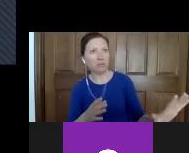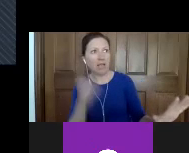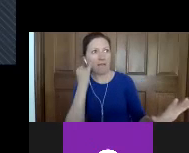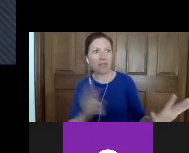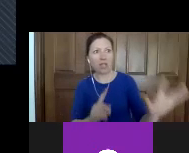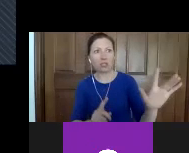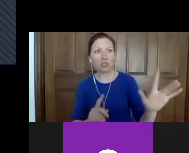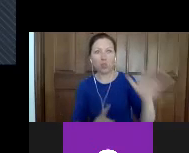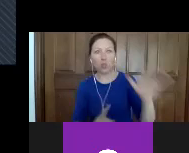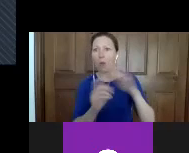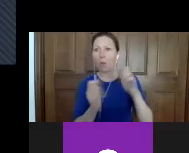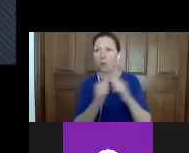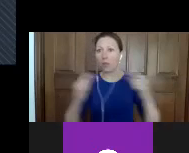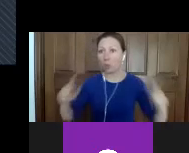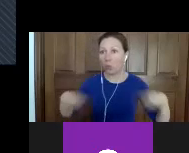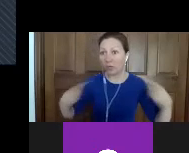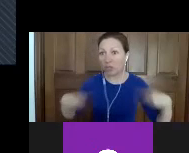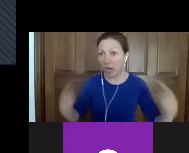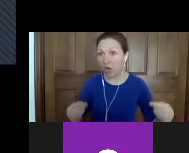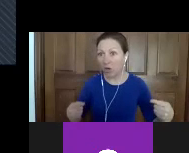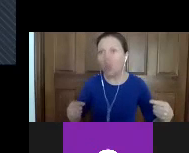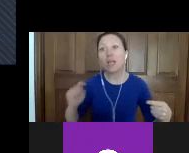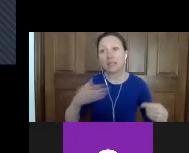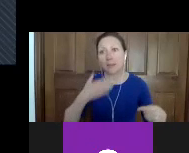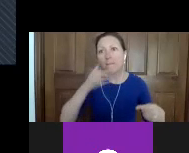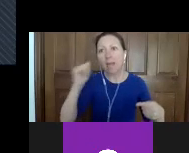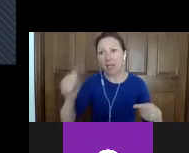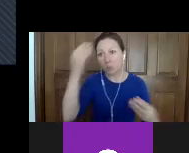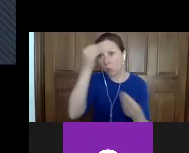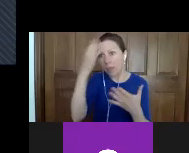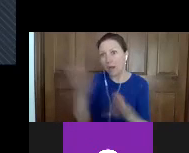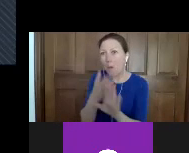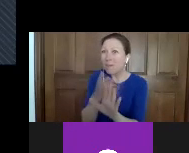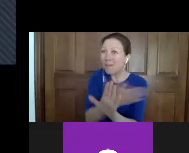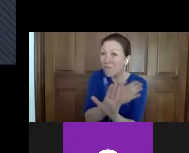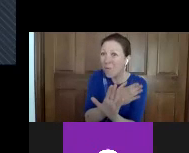So disclosing beforehand if you have a visible disabilities or if you have this category